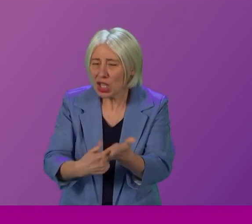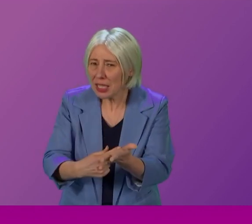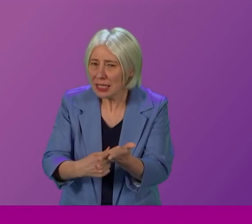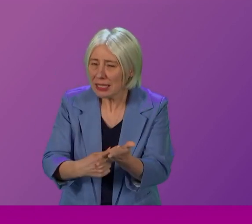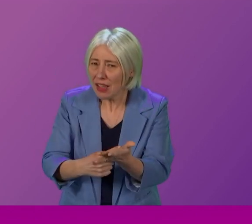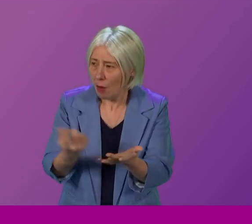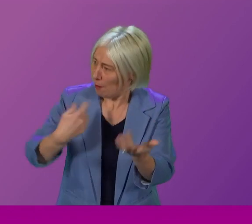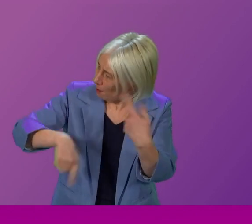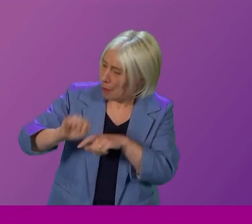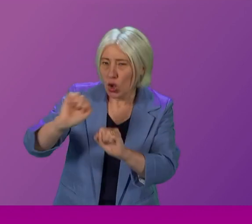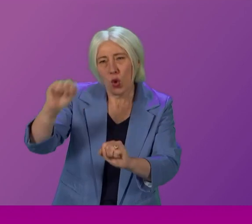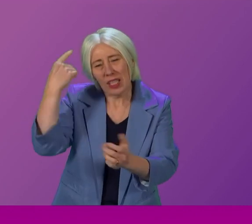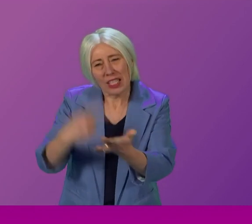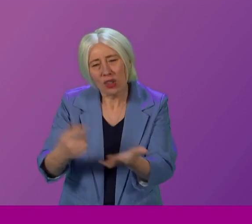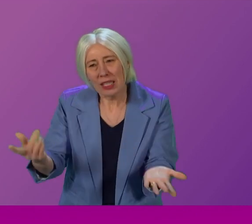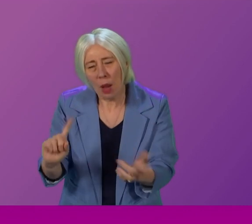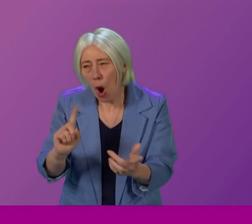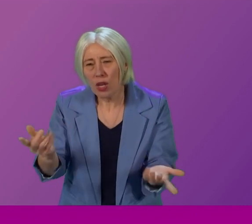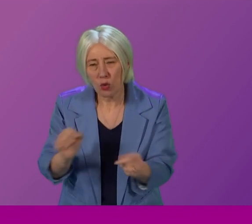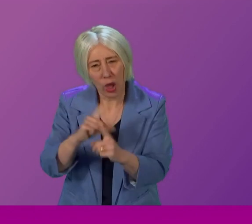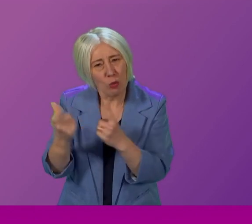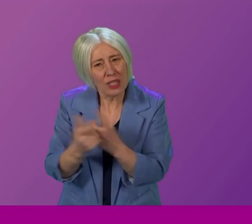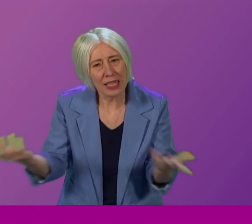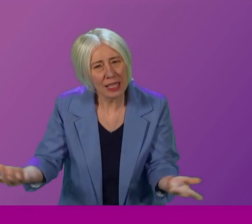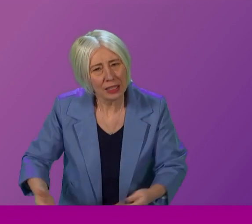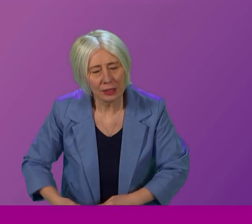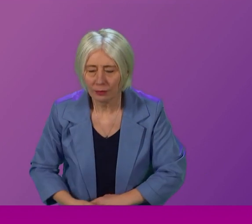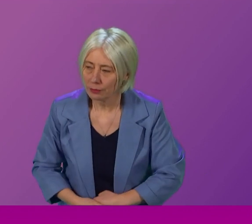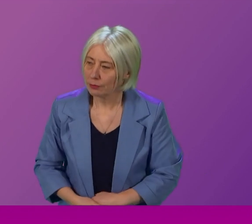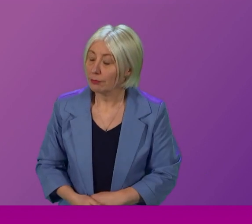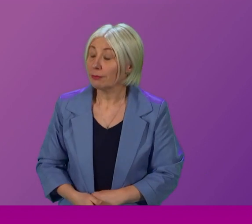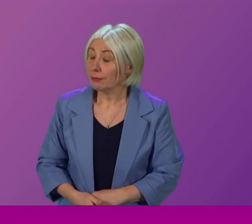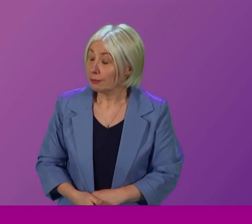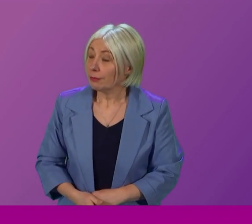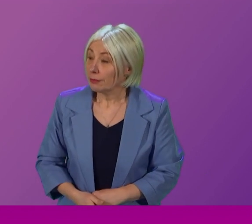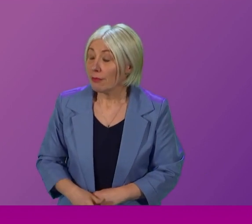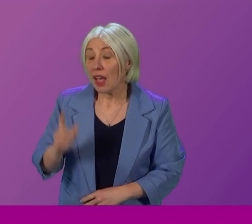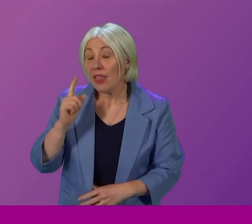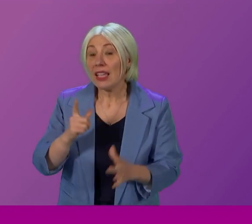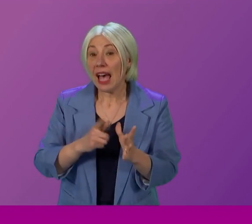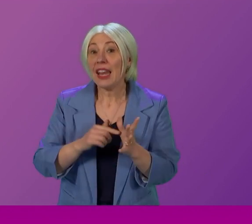I think that Anas Sarwar demonstrated the lack of